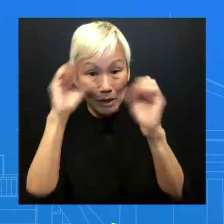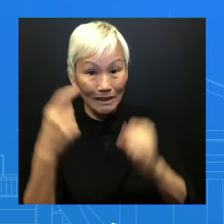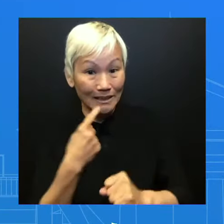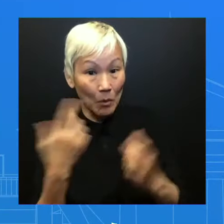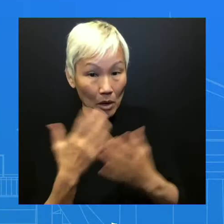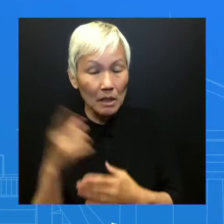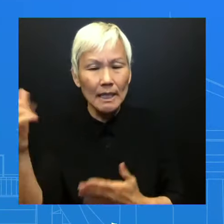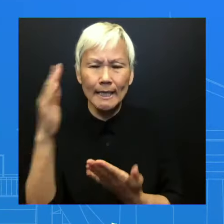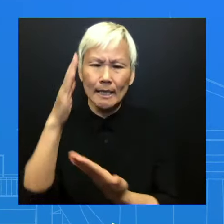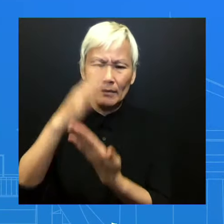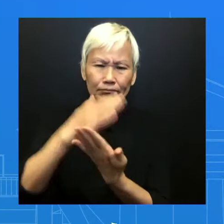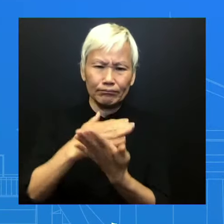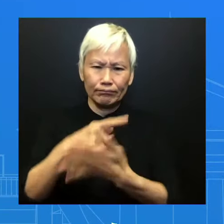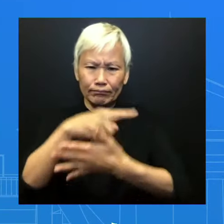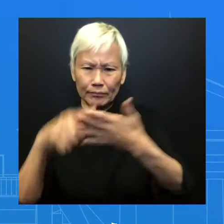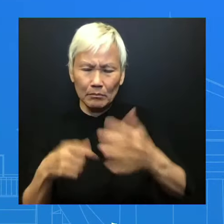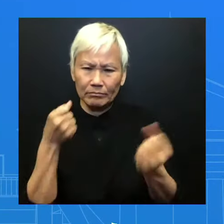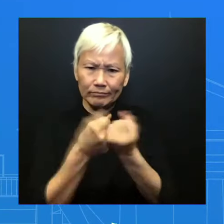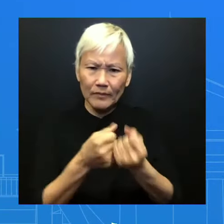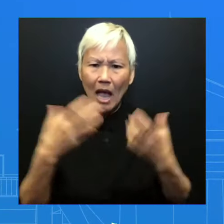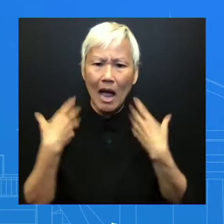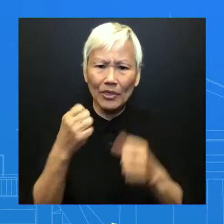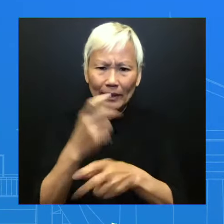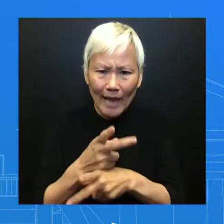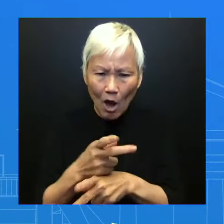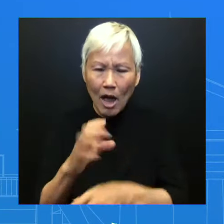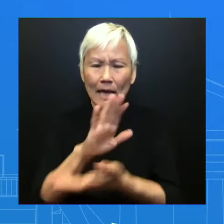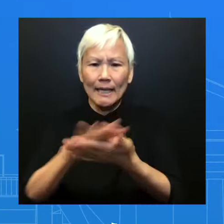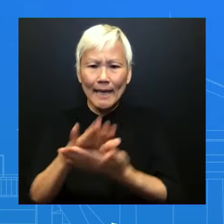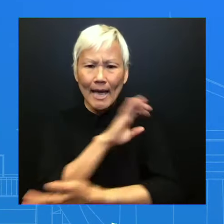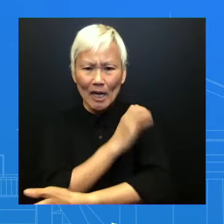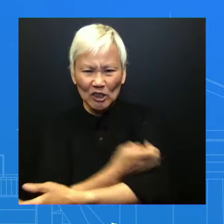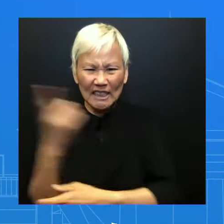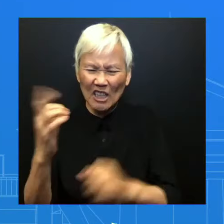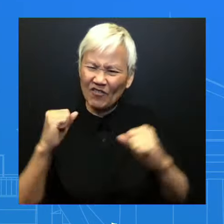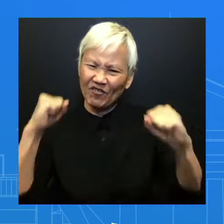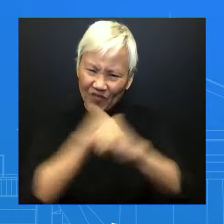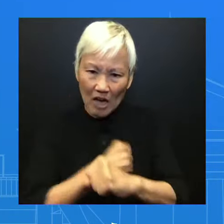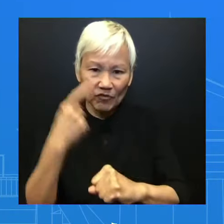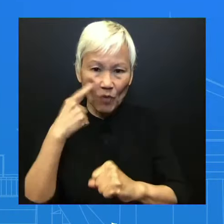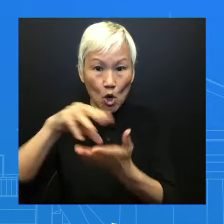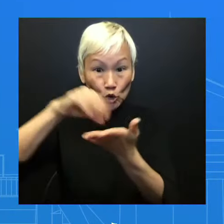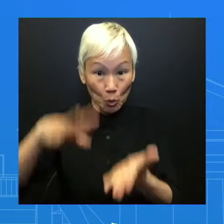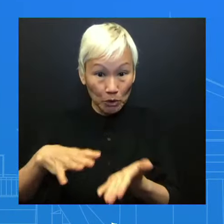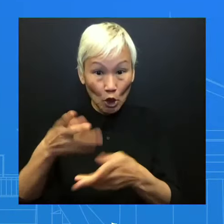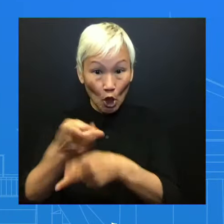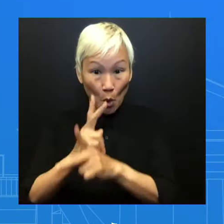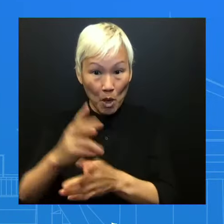He's helped -- he's fighting for -- to make sure that student debt relief exists. All of those things are really key